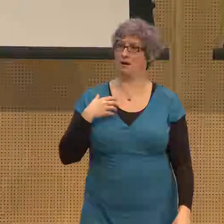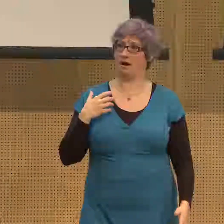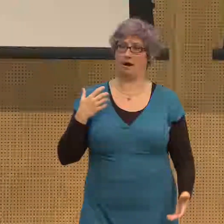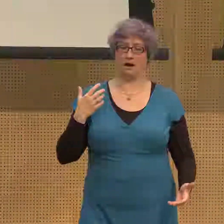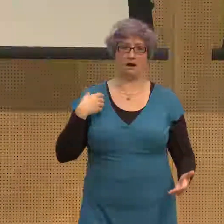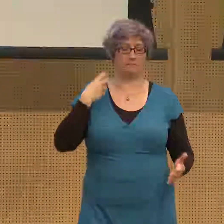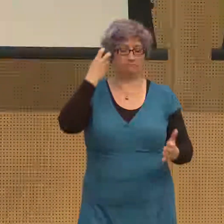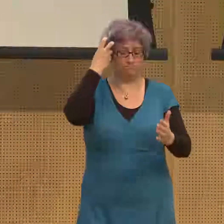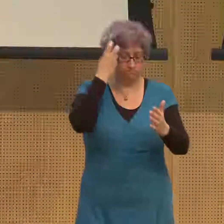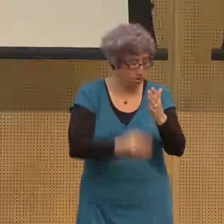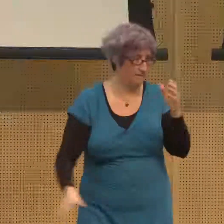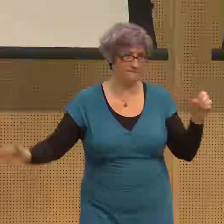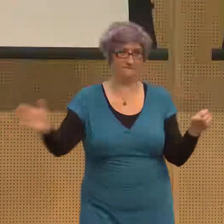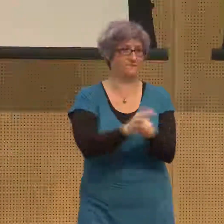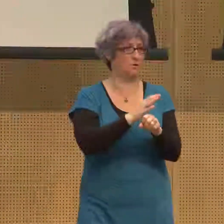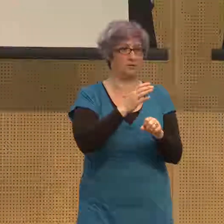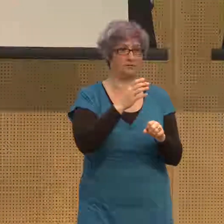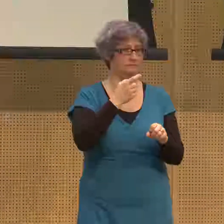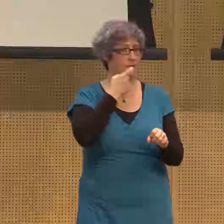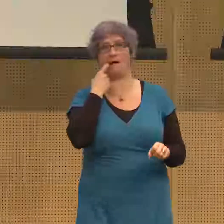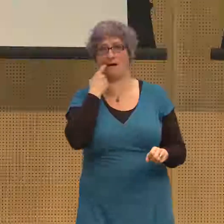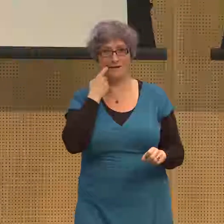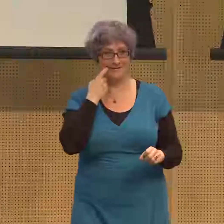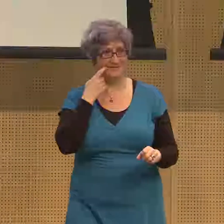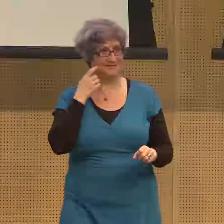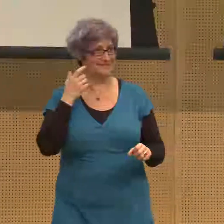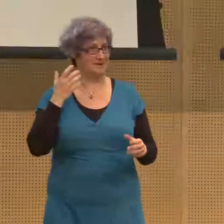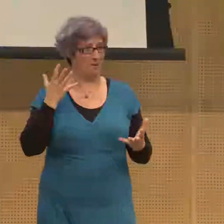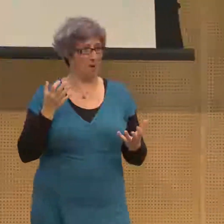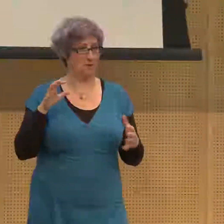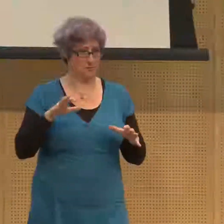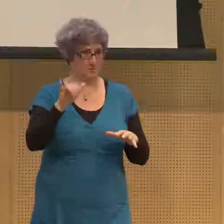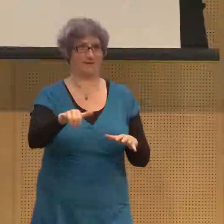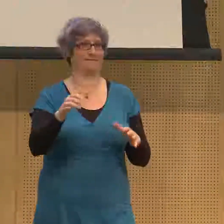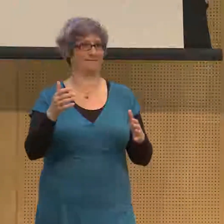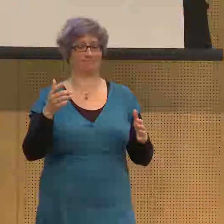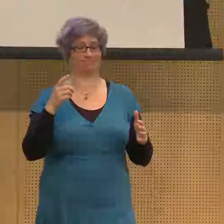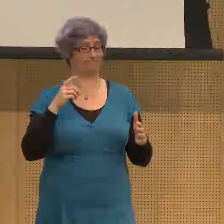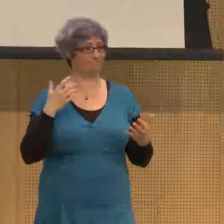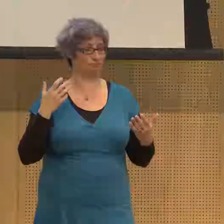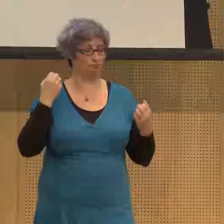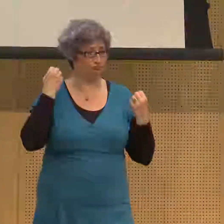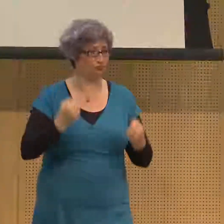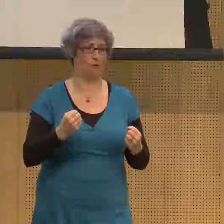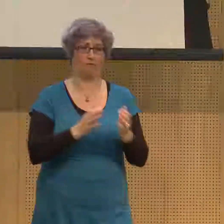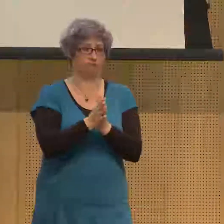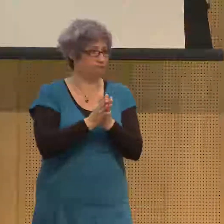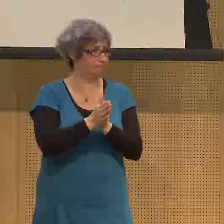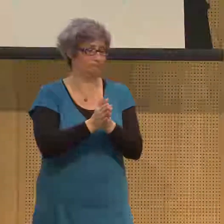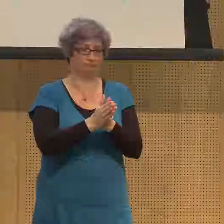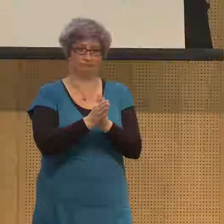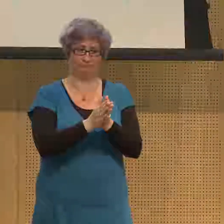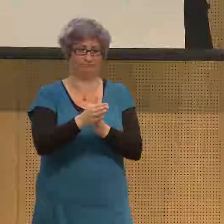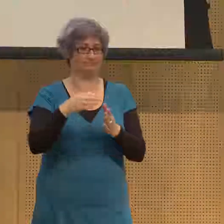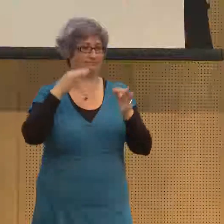and it was a huge change in my life. I knew at that moment that that's what I needed to spend